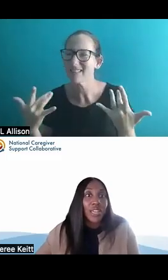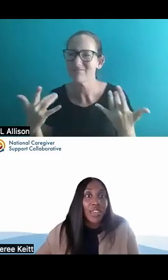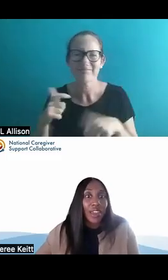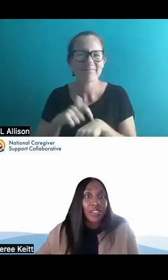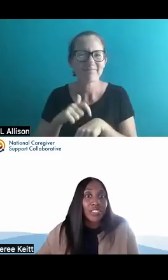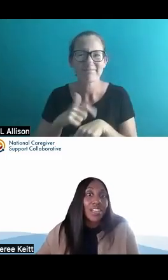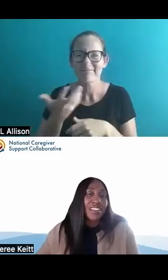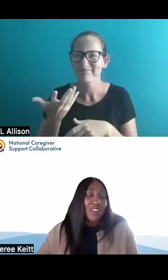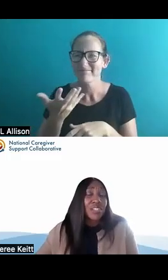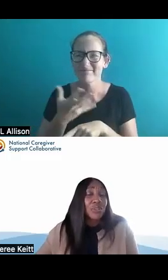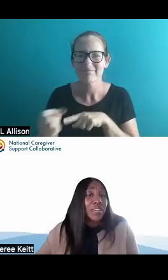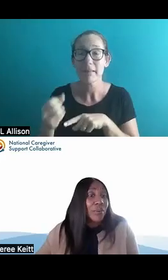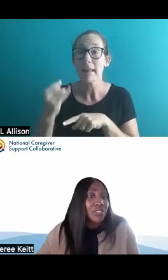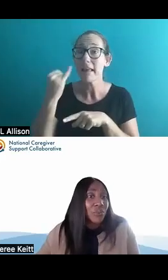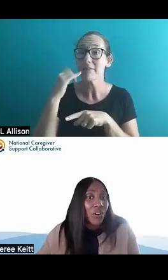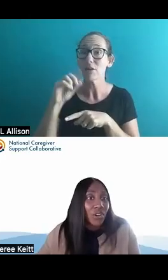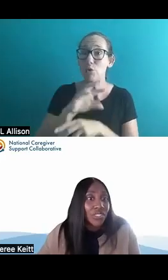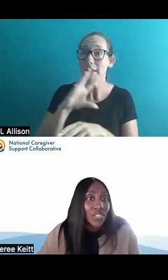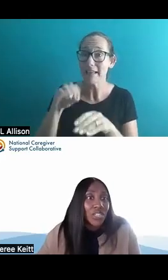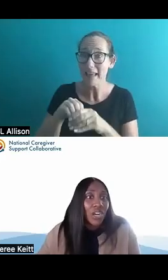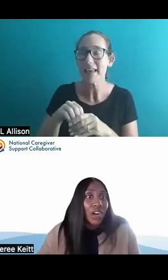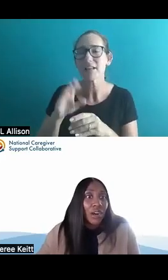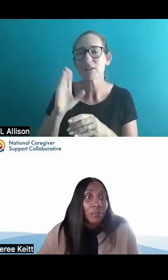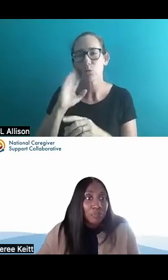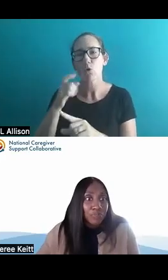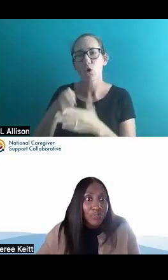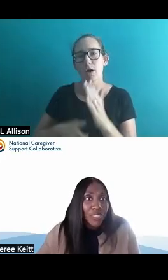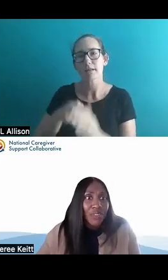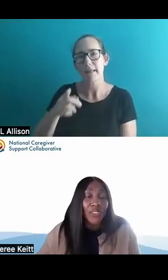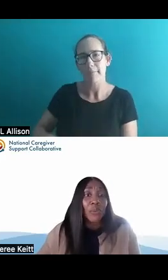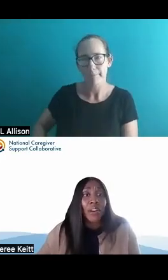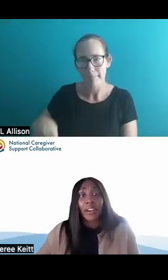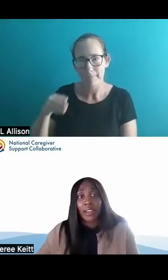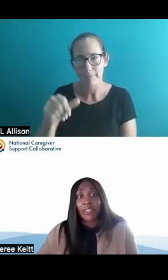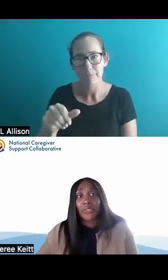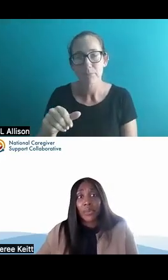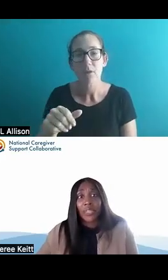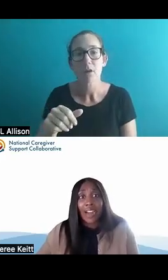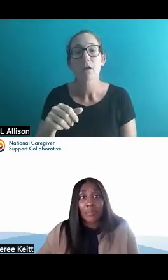engage, they often do it at a personal cost. Furthermore, caregivers frequently operate